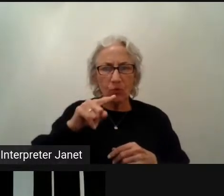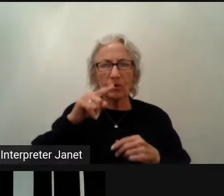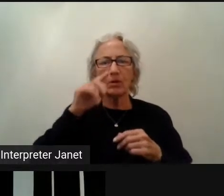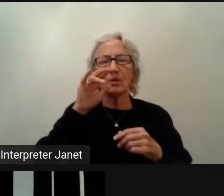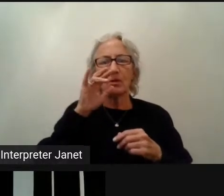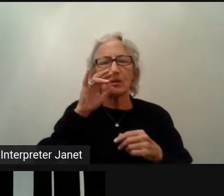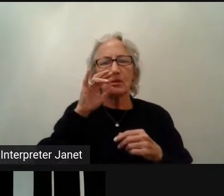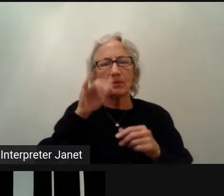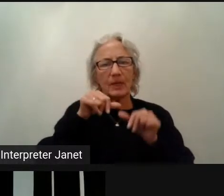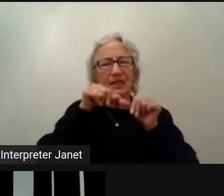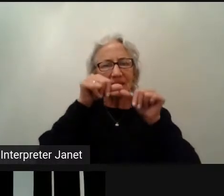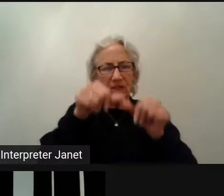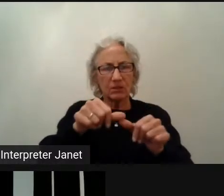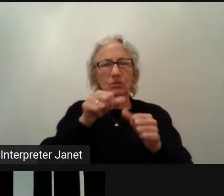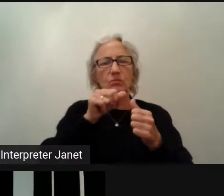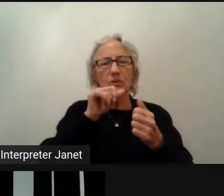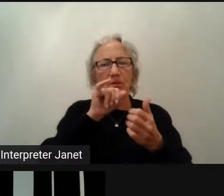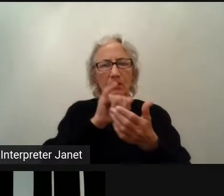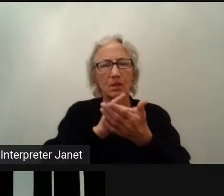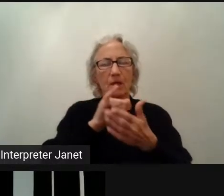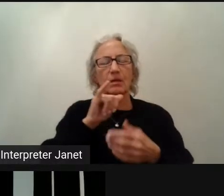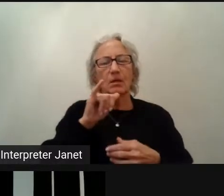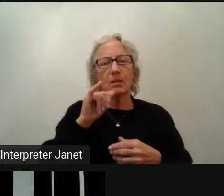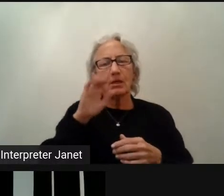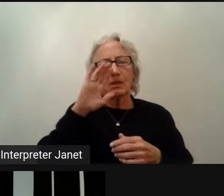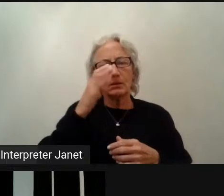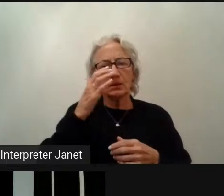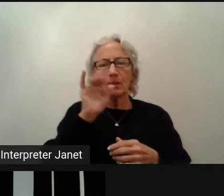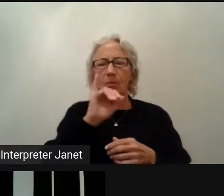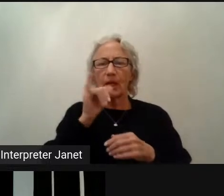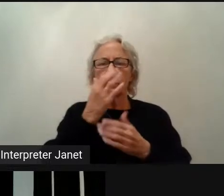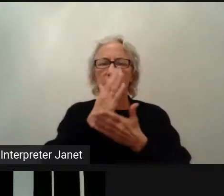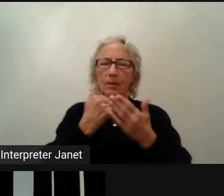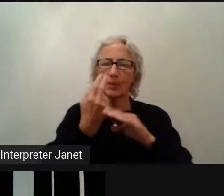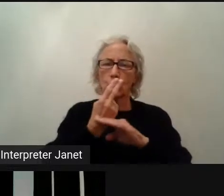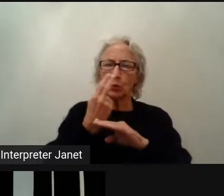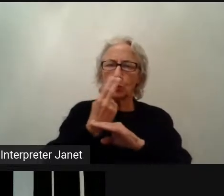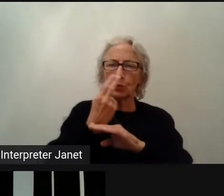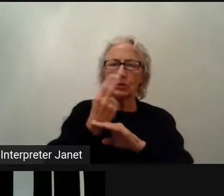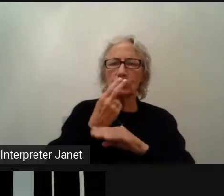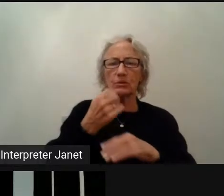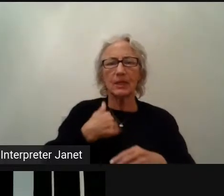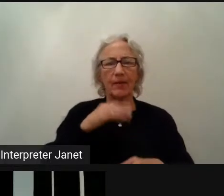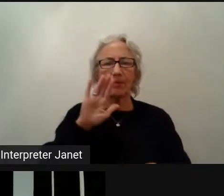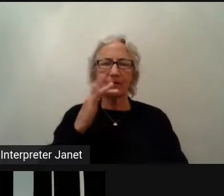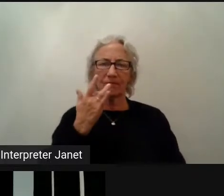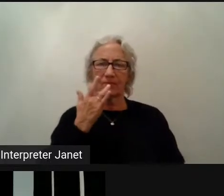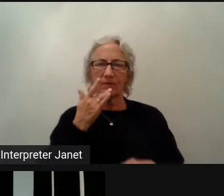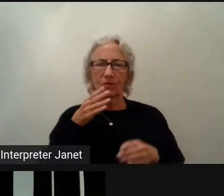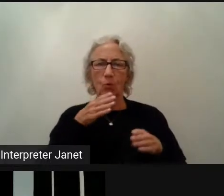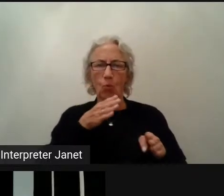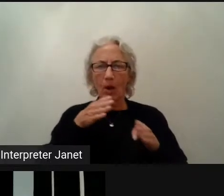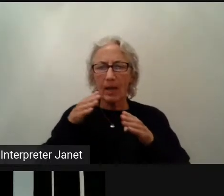time they got back they searched for new words or the new think they were looking for.